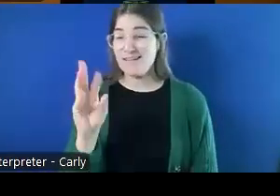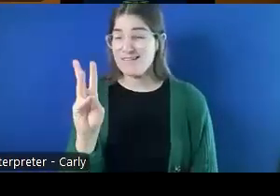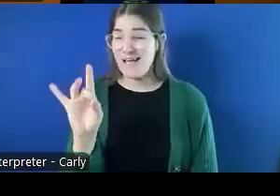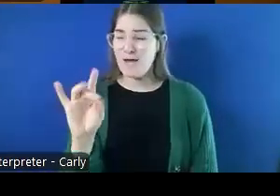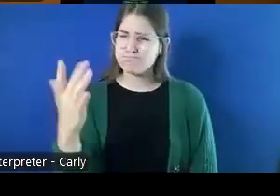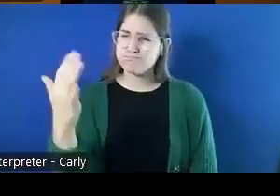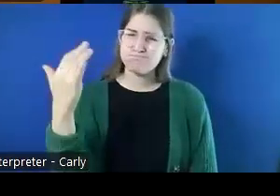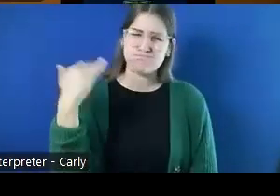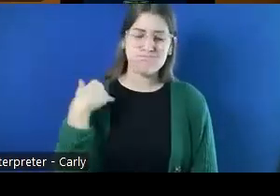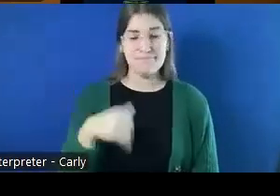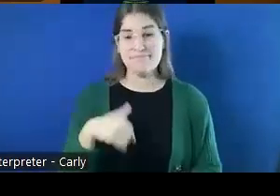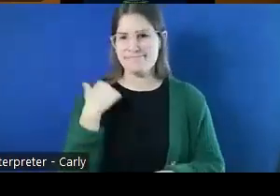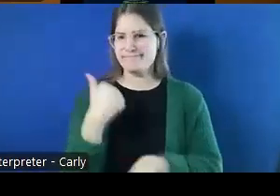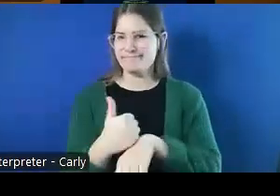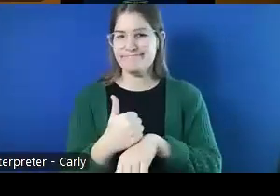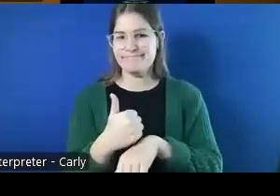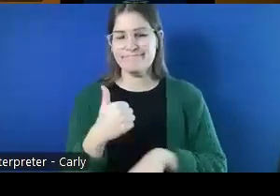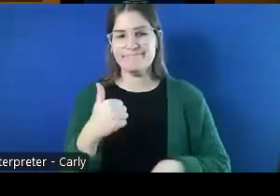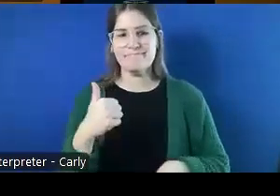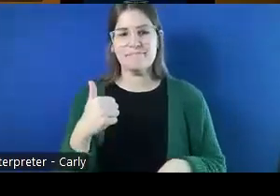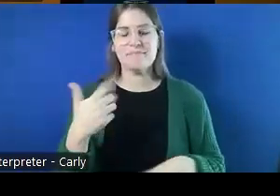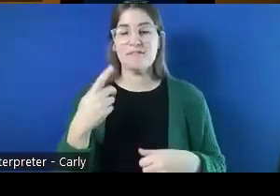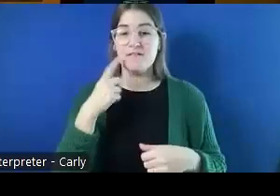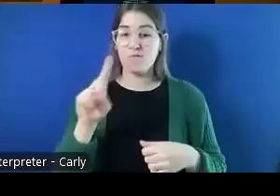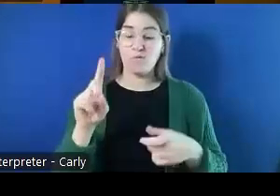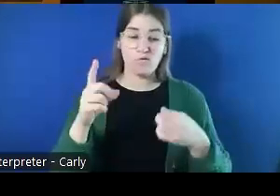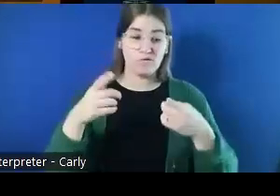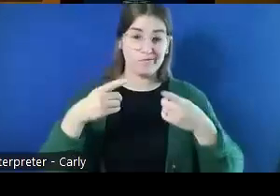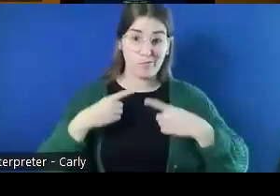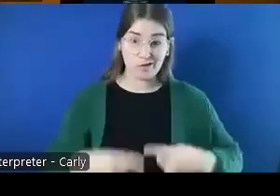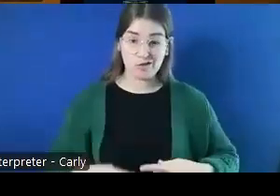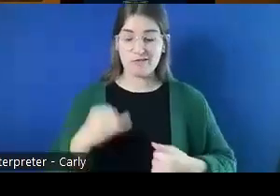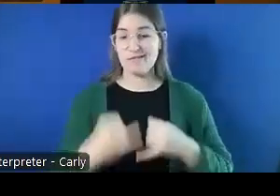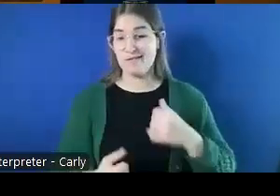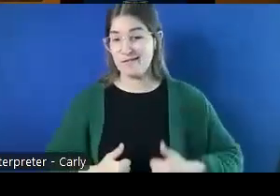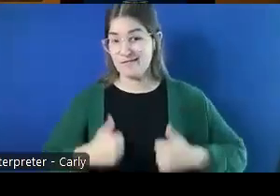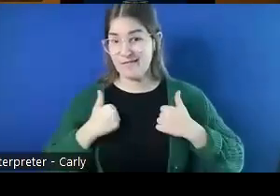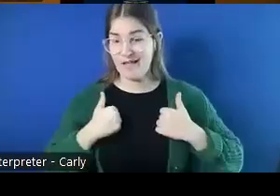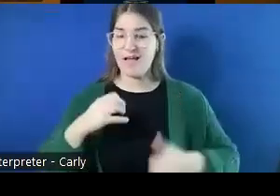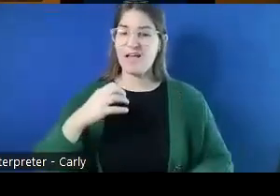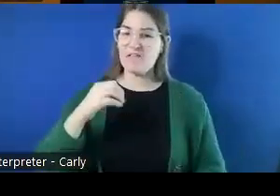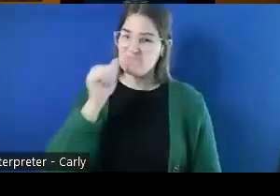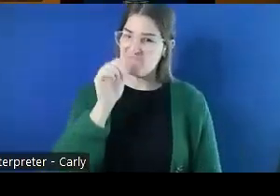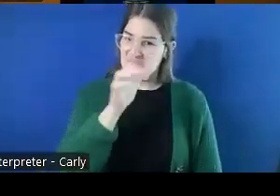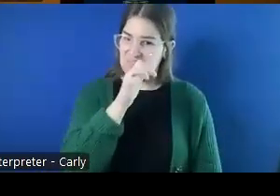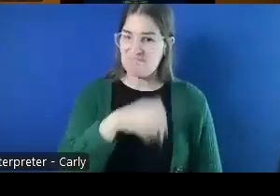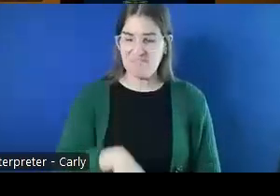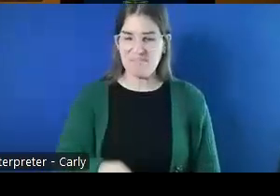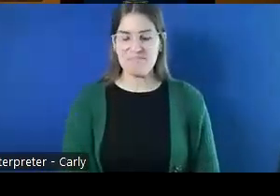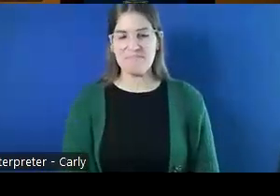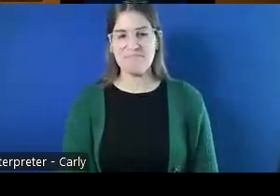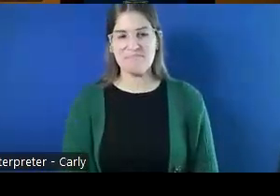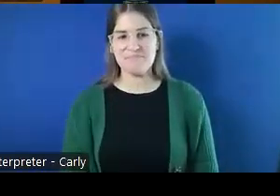well established in the realm of Depression end of life older adults um so it's structured